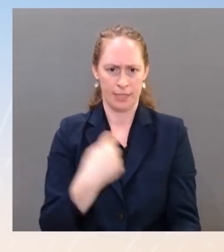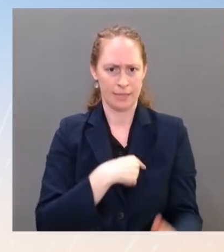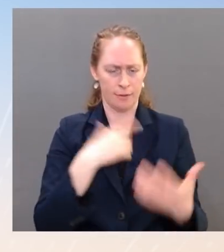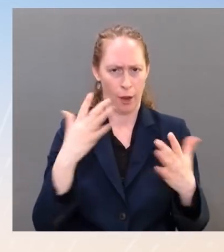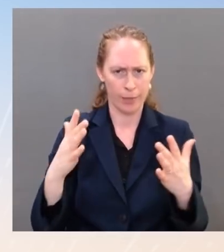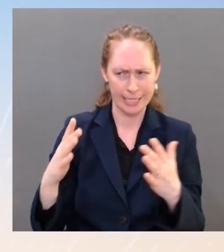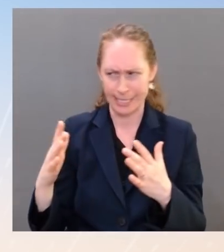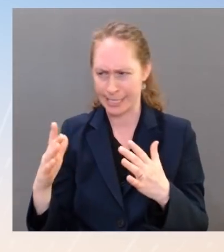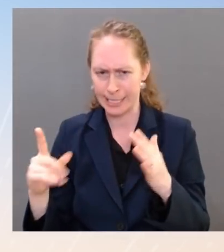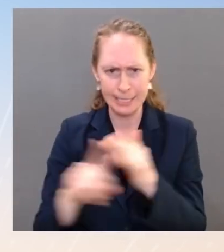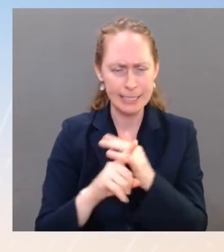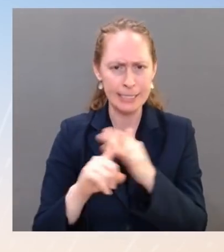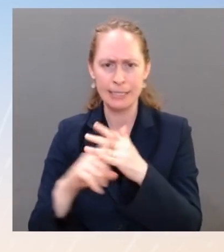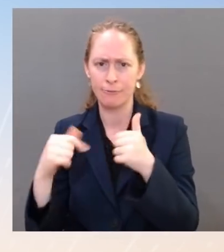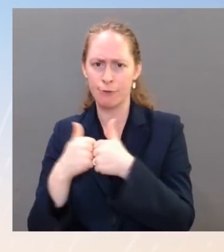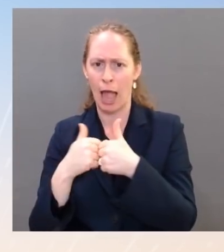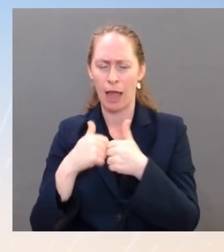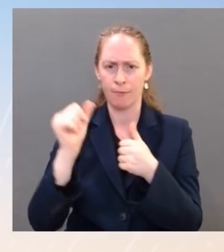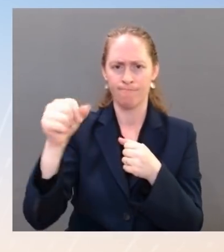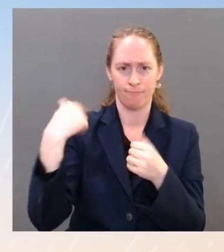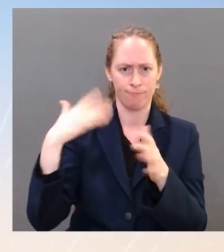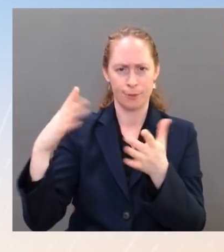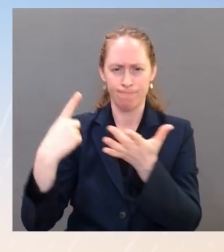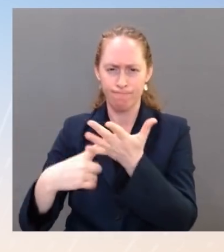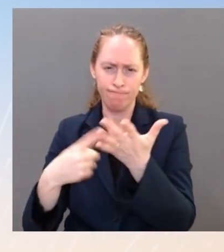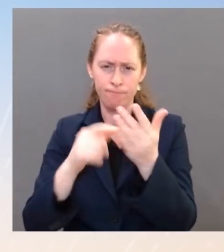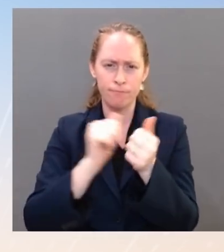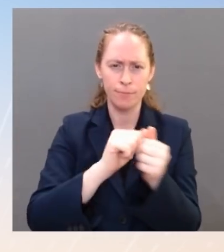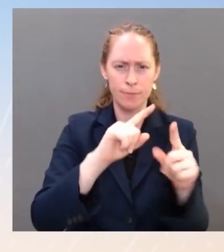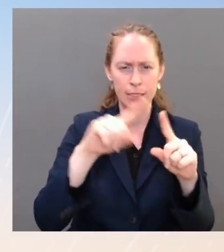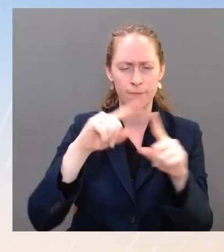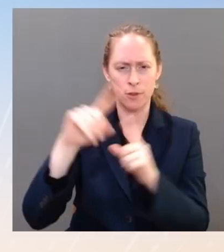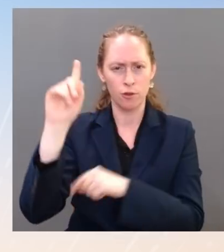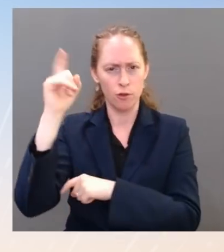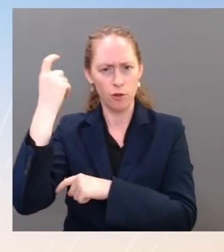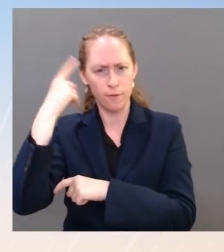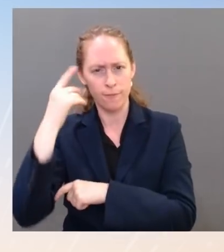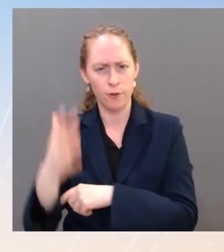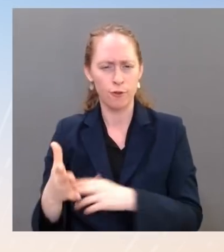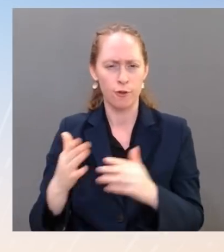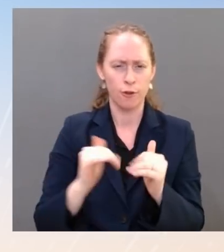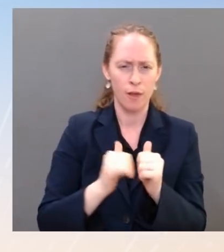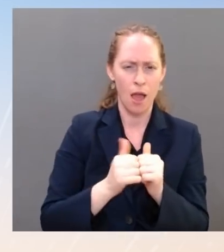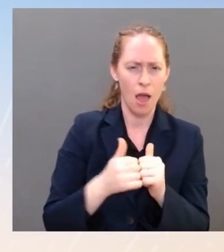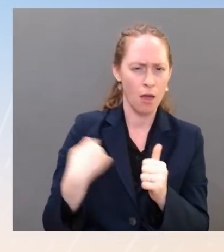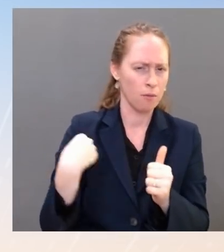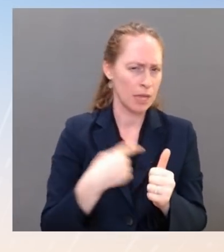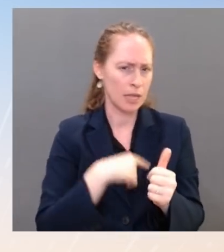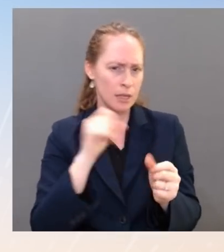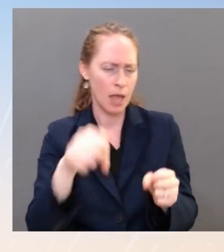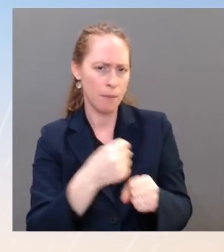that come in and how much they reflect increases in costs. There's a lot of work that's going on to try to forecast and smooth that,